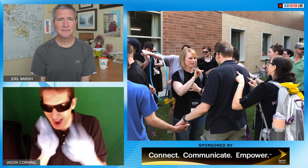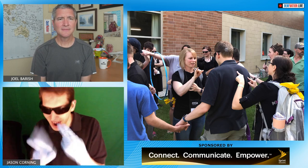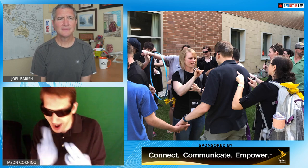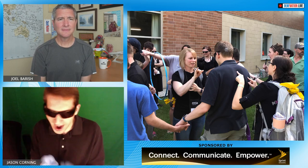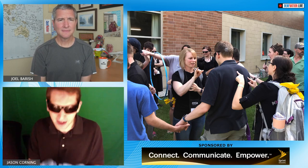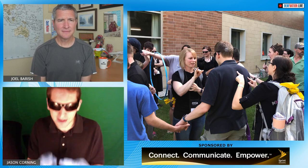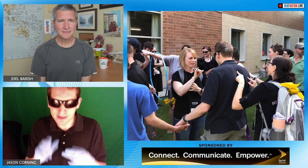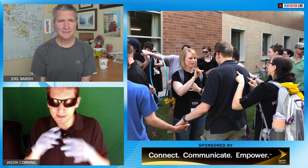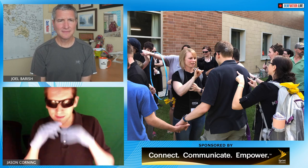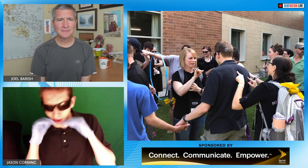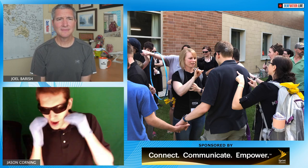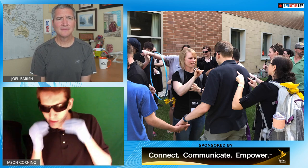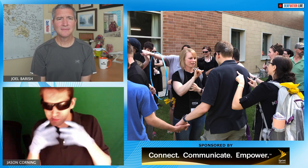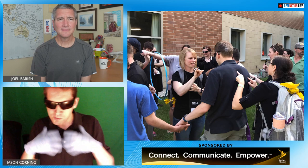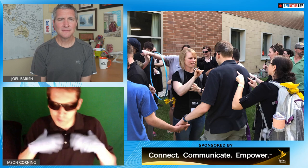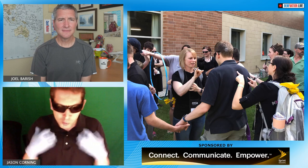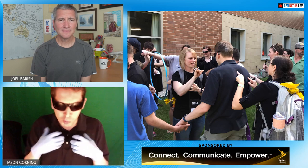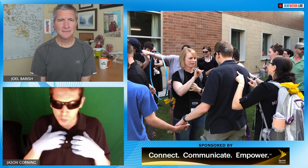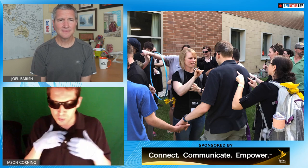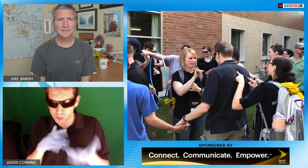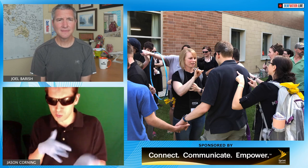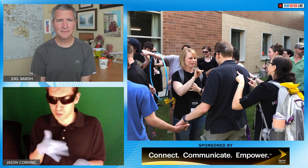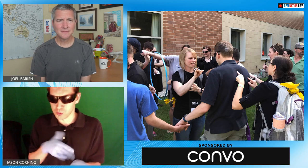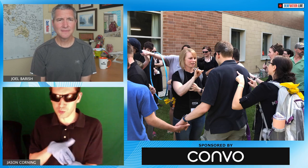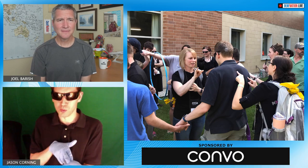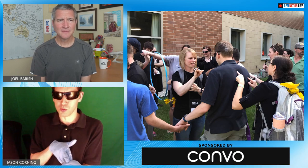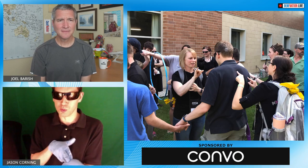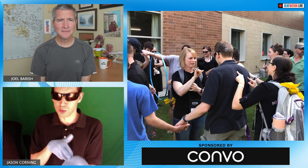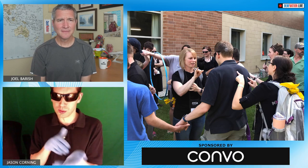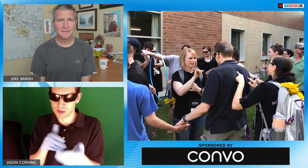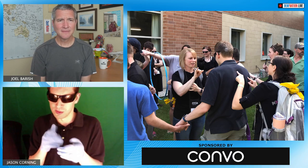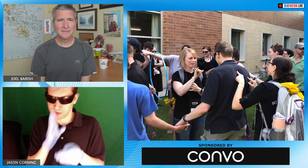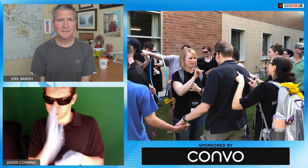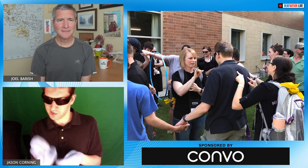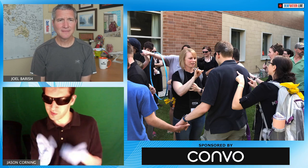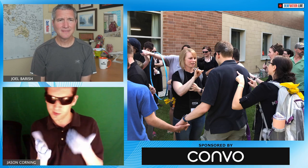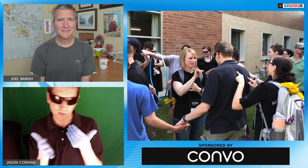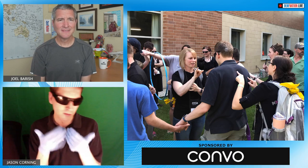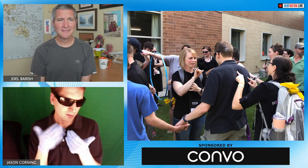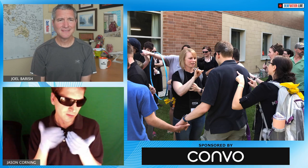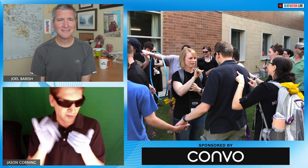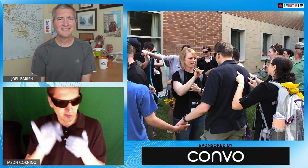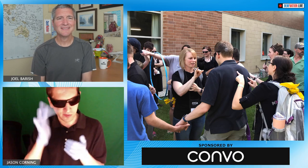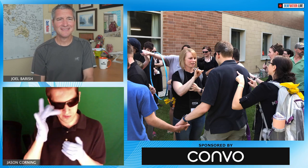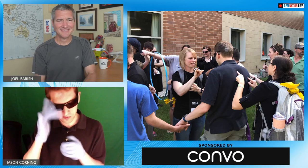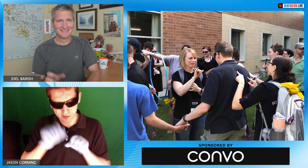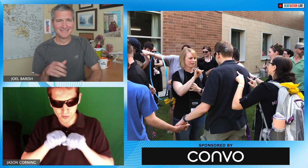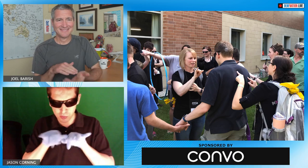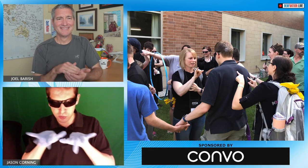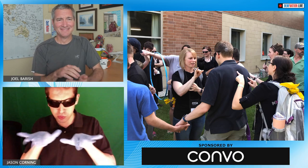now they can express their expression using touch which is much easier that is why it is spreading out